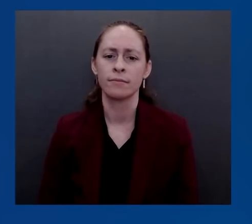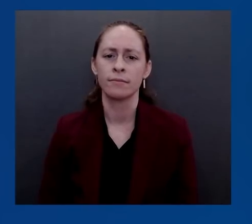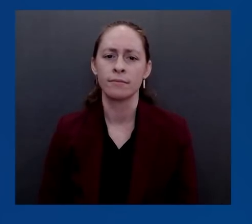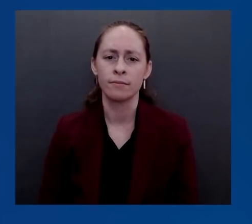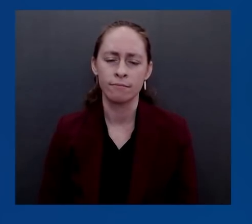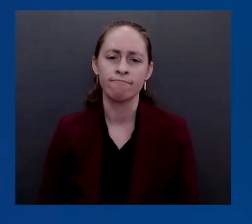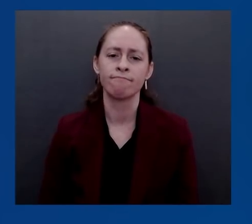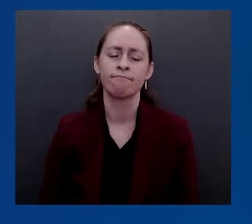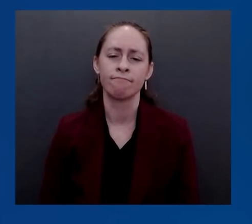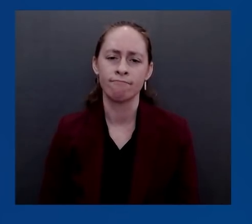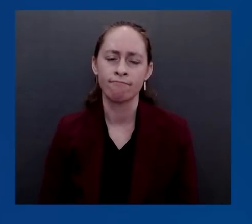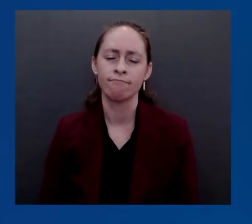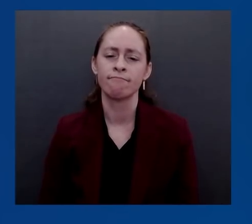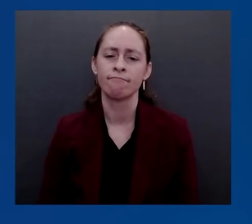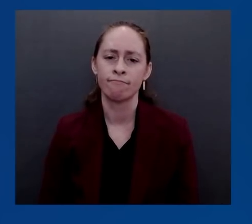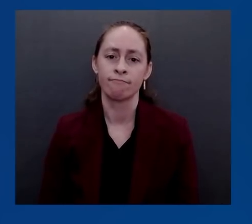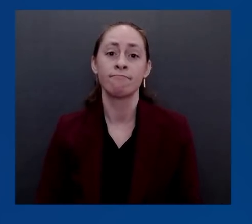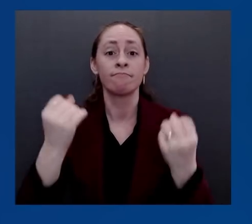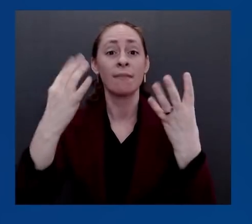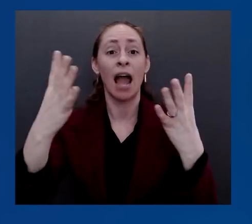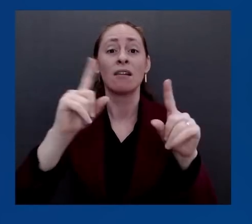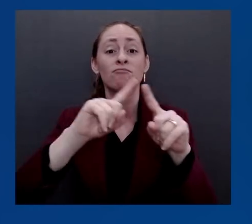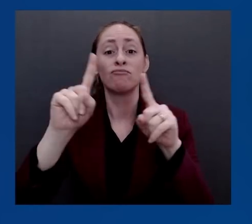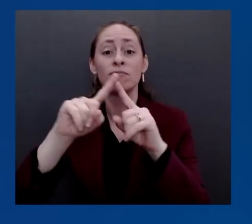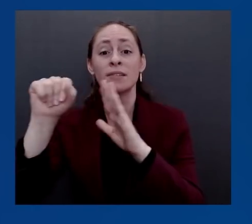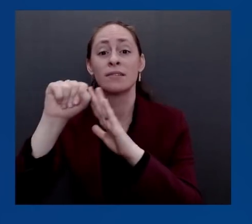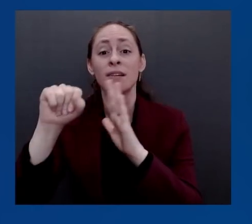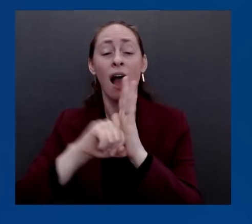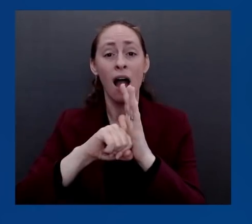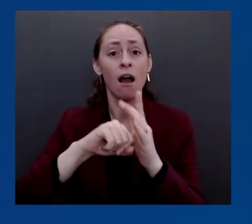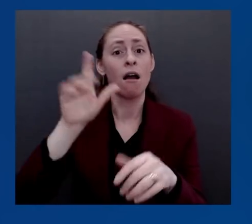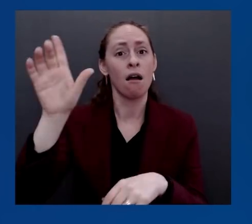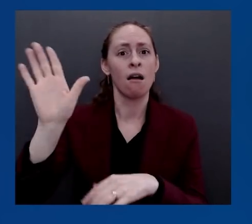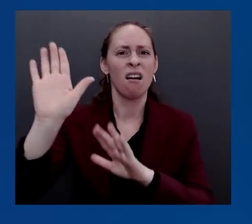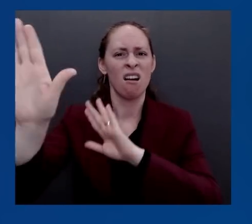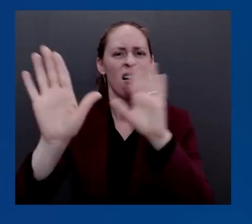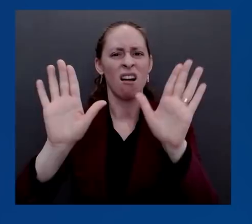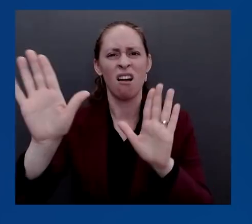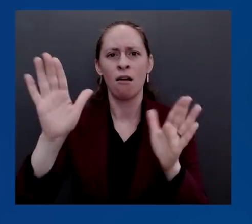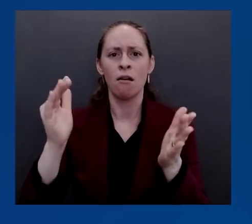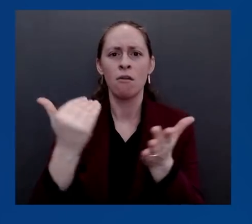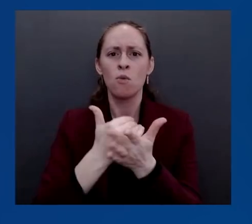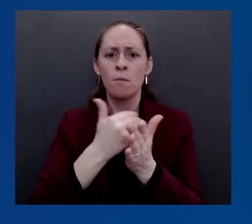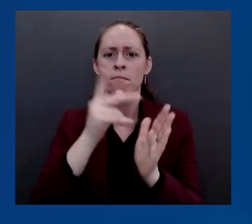that they are talking about, you know, something that might happen in a week or two, masks that might come off in a week